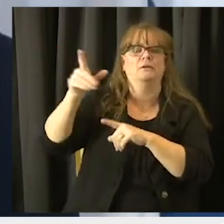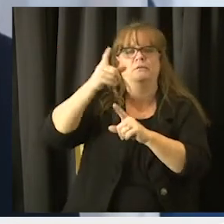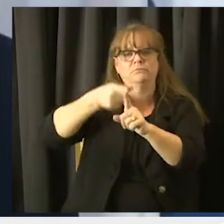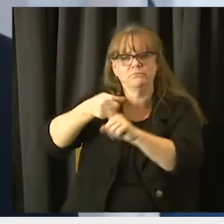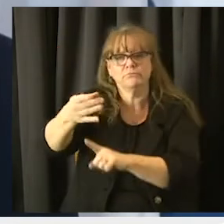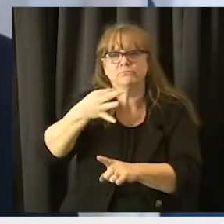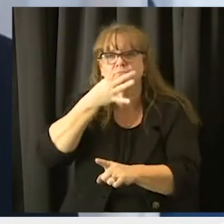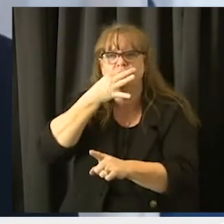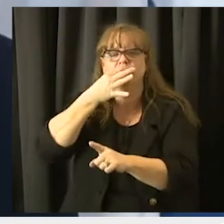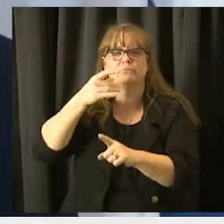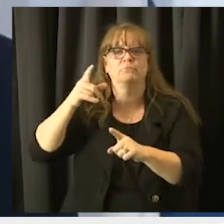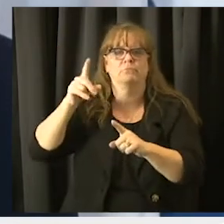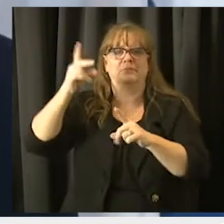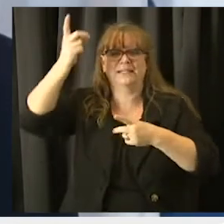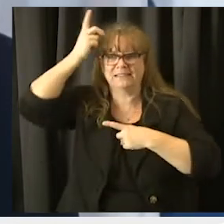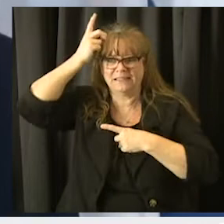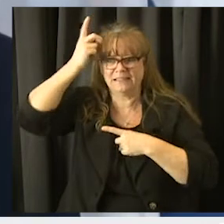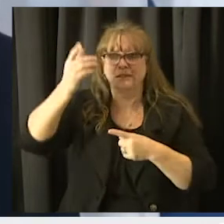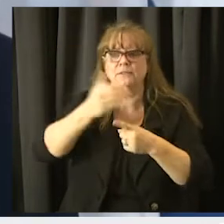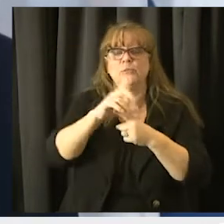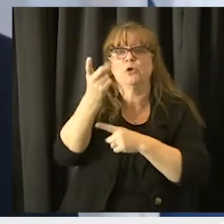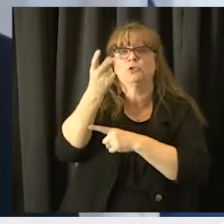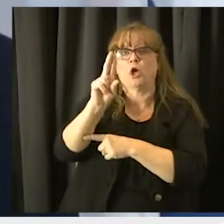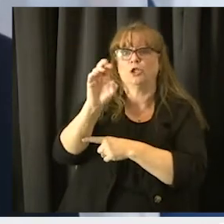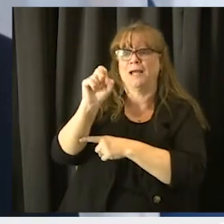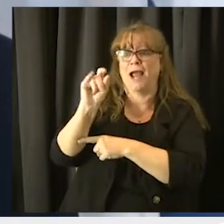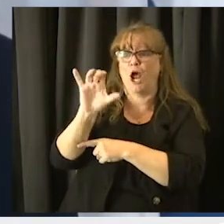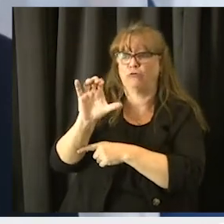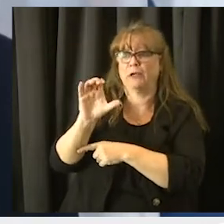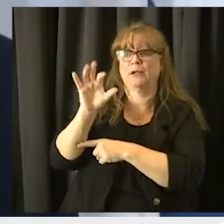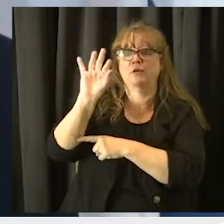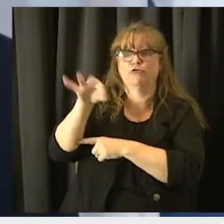First and foremost, a quick update on where we are in Colorado.